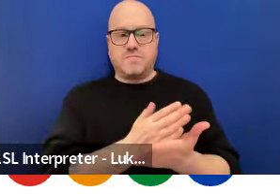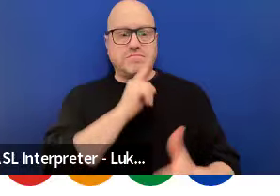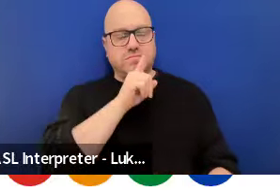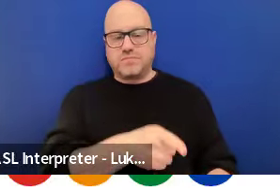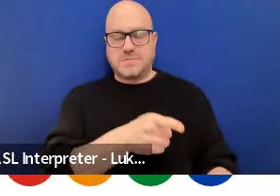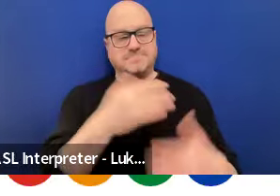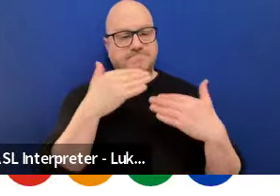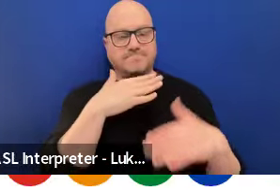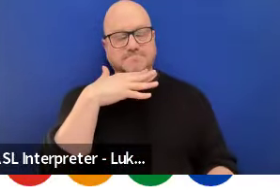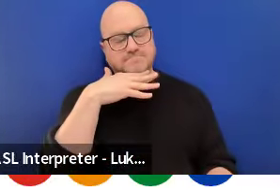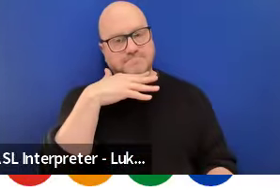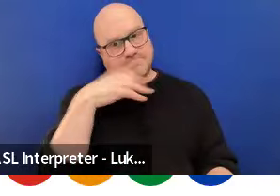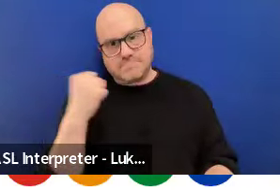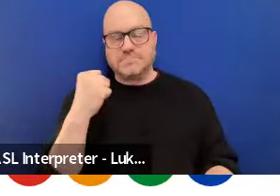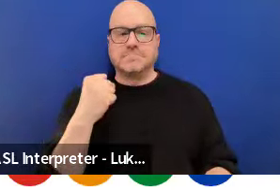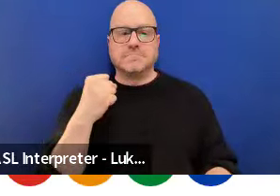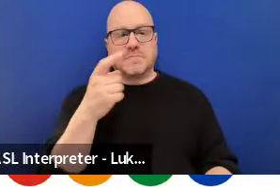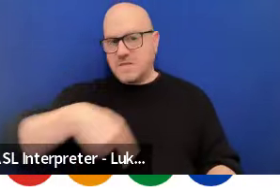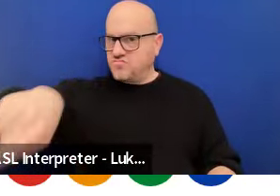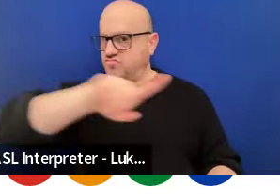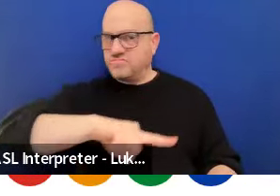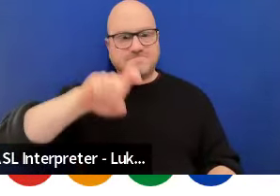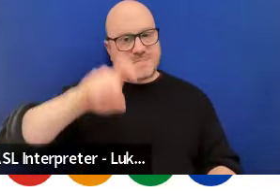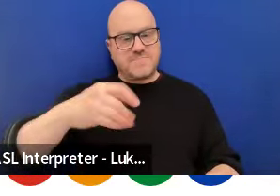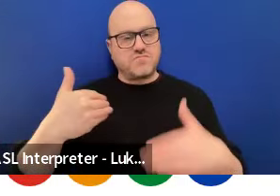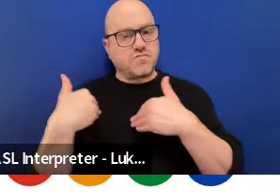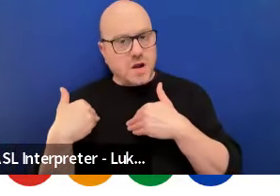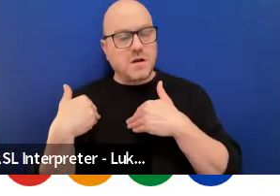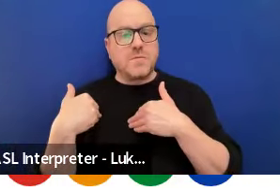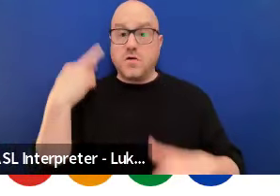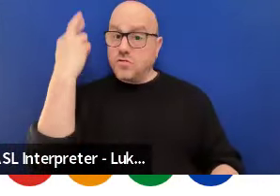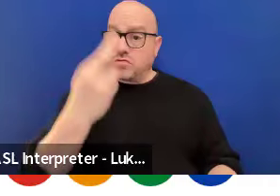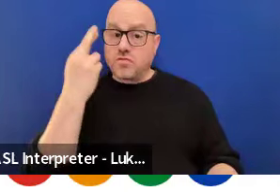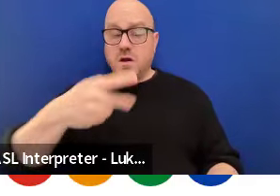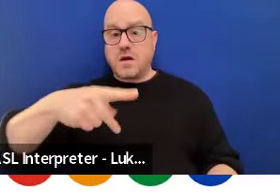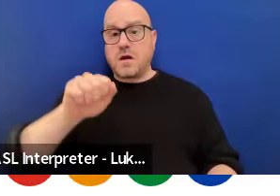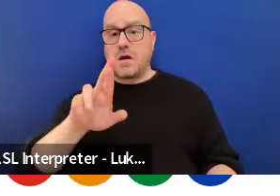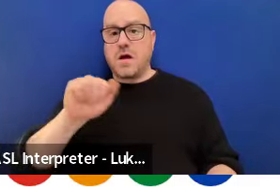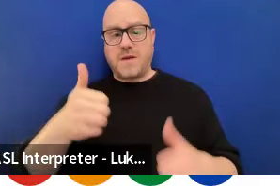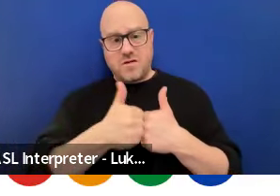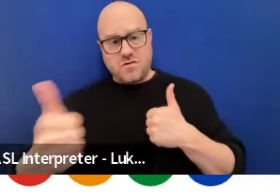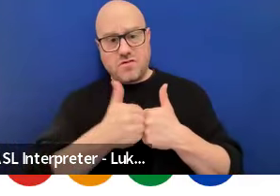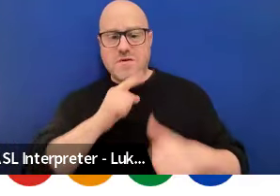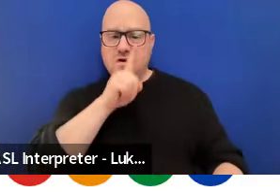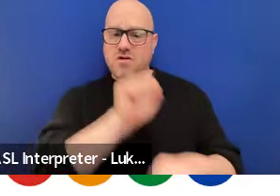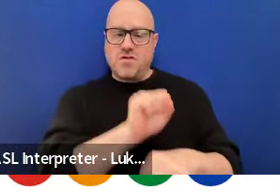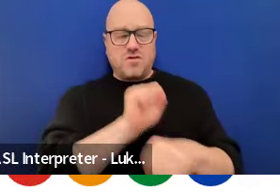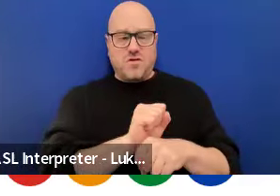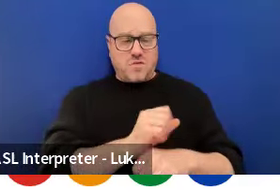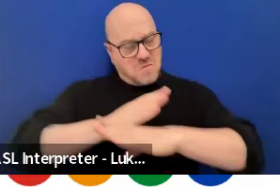TEXT FROM PREVIOUSLY OR WHATEVER. THIS IS GOT TO STOP. THERE HAS TO BE ACCOUNTABILITY.